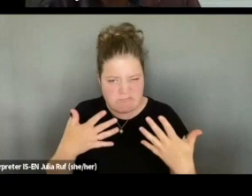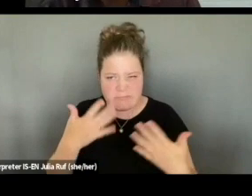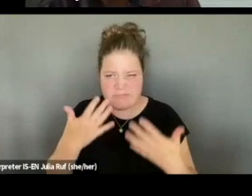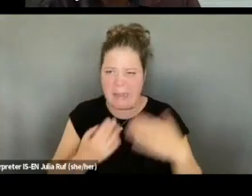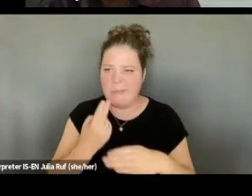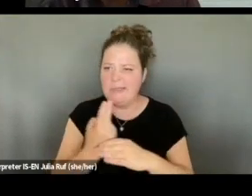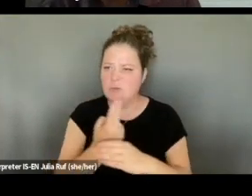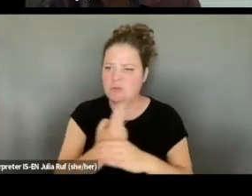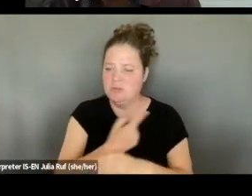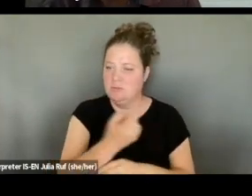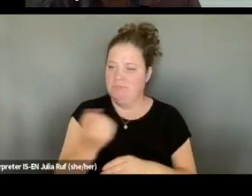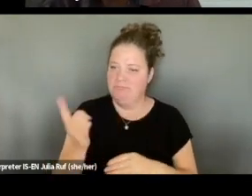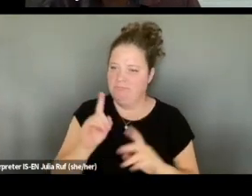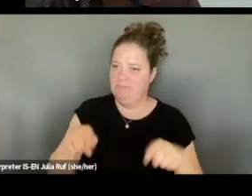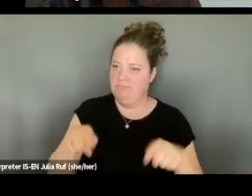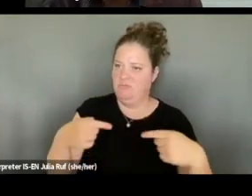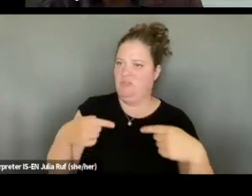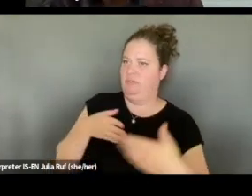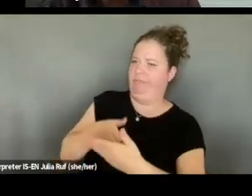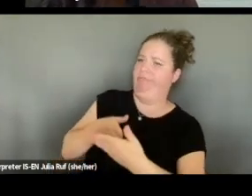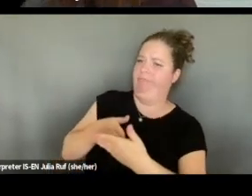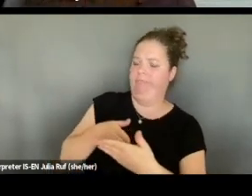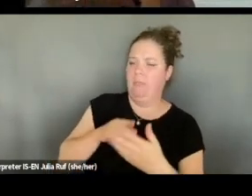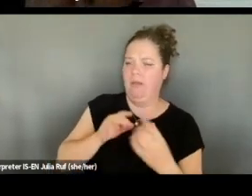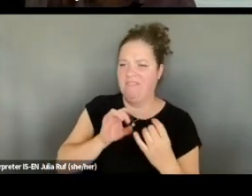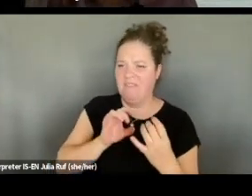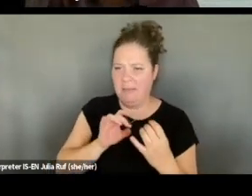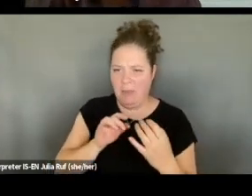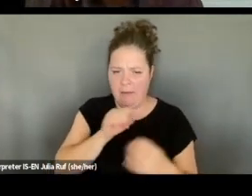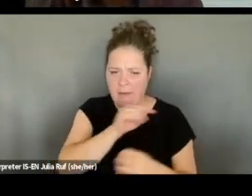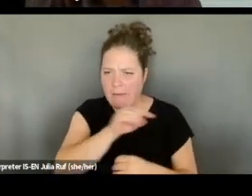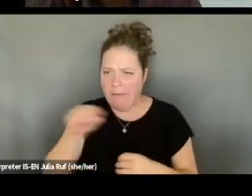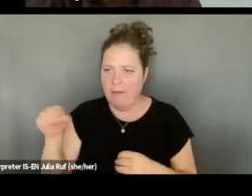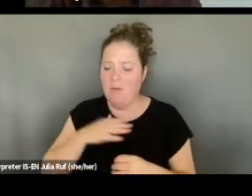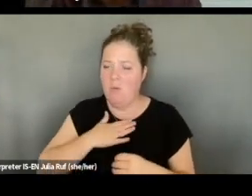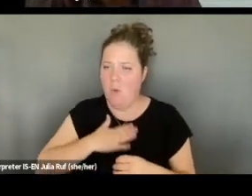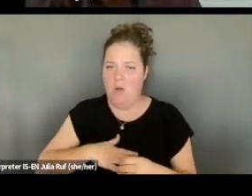challenges for the users for providing feedback. We talk